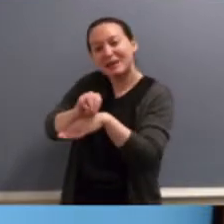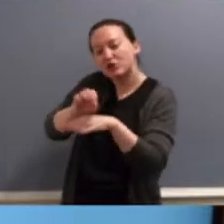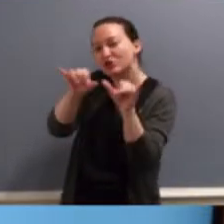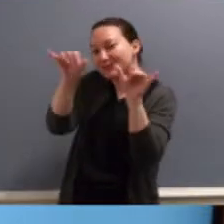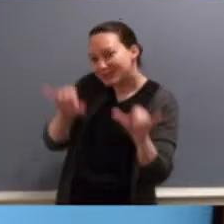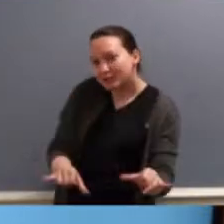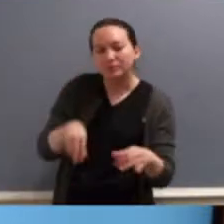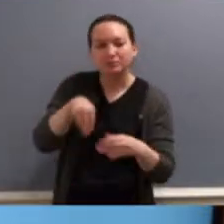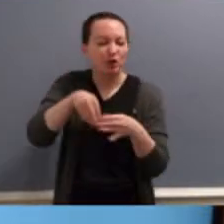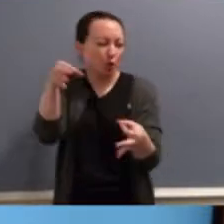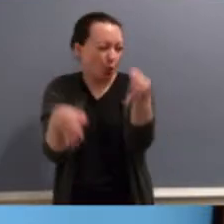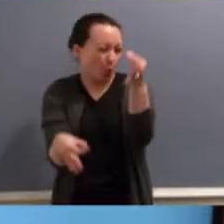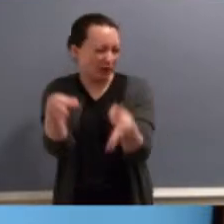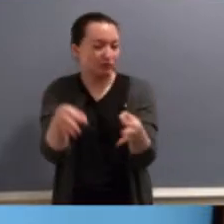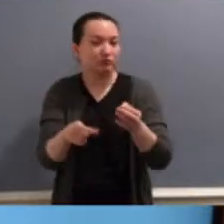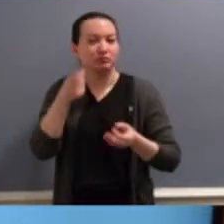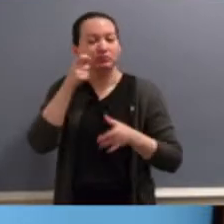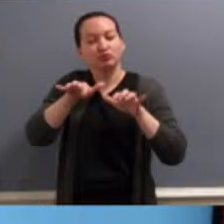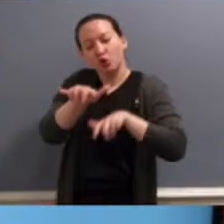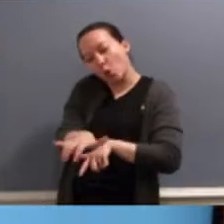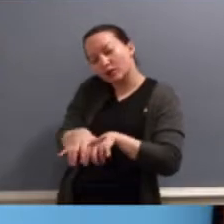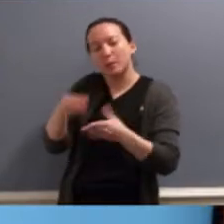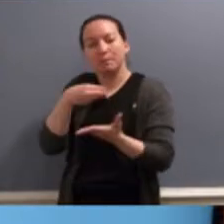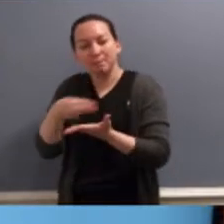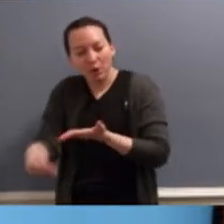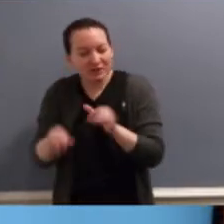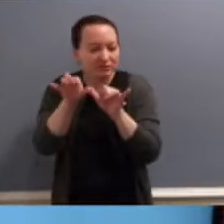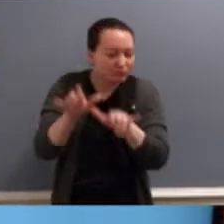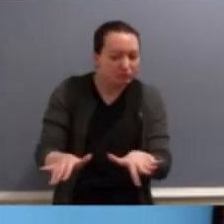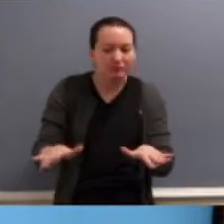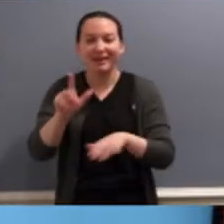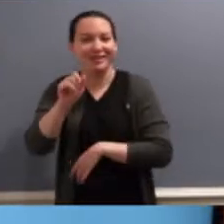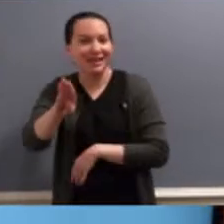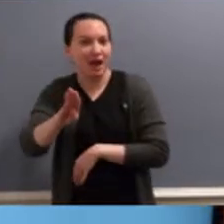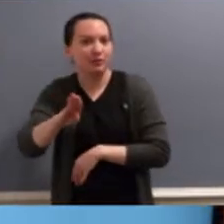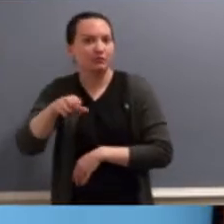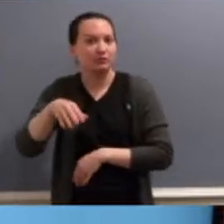the court system the recorder system purchasing system and lab systems within the coroner's office